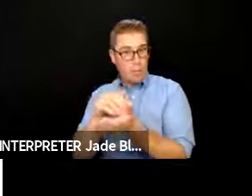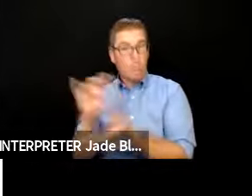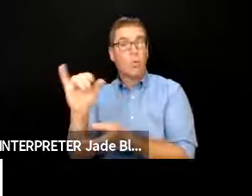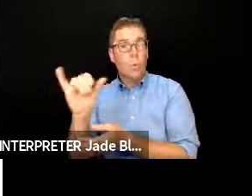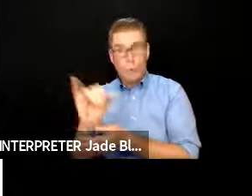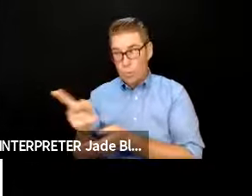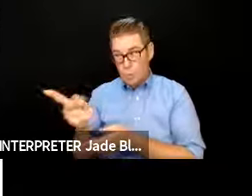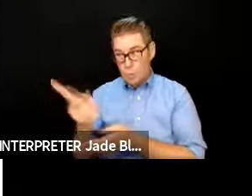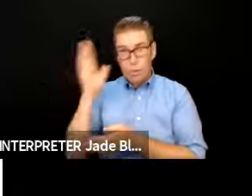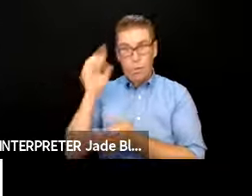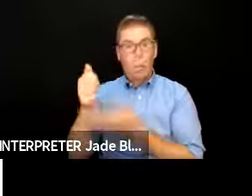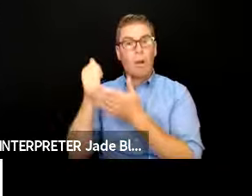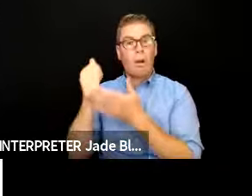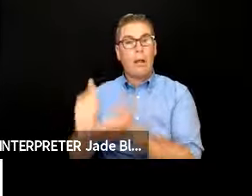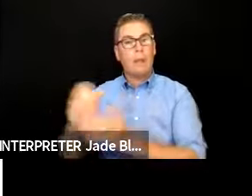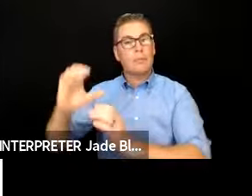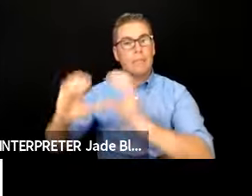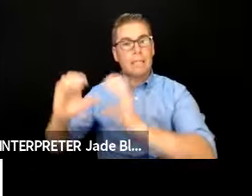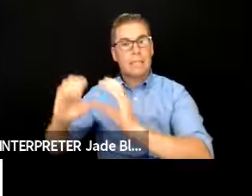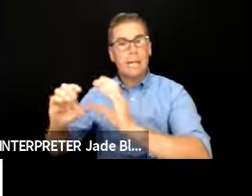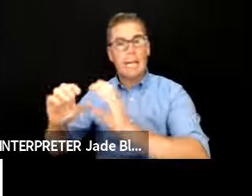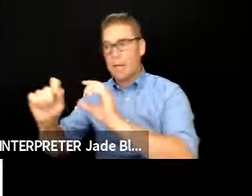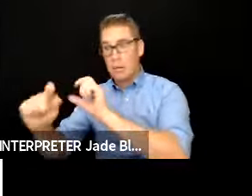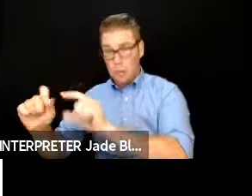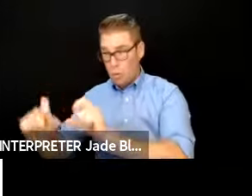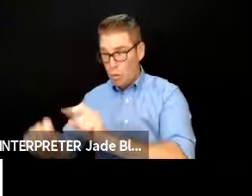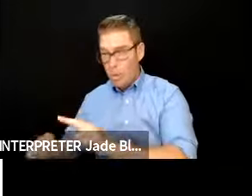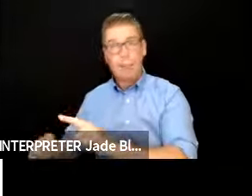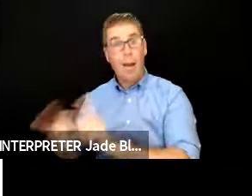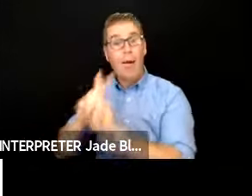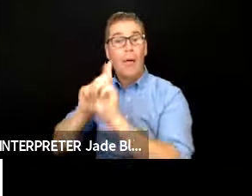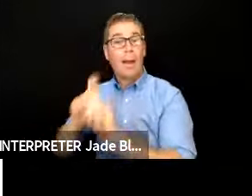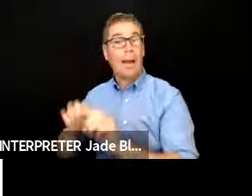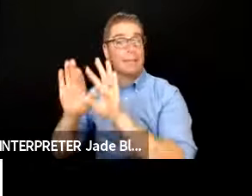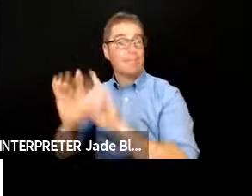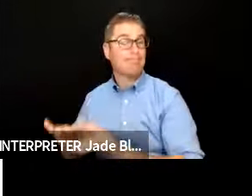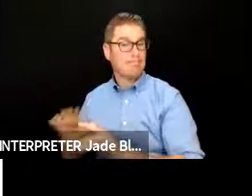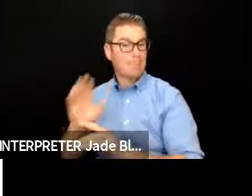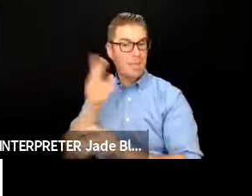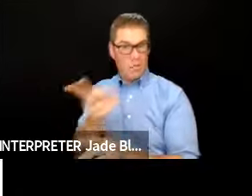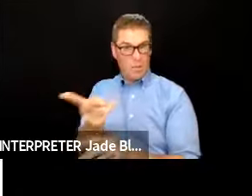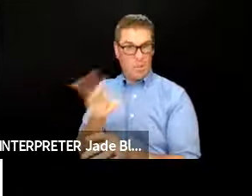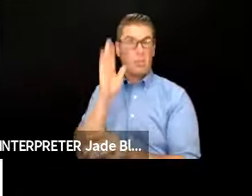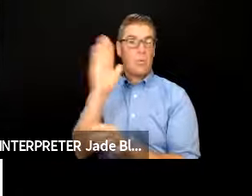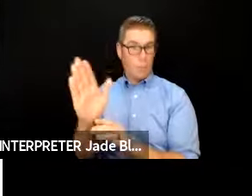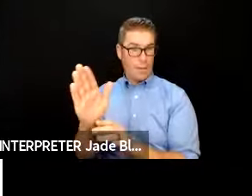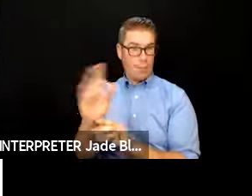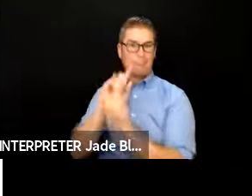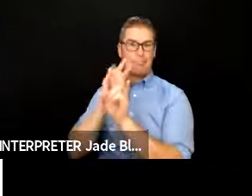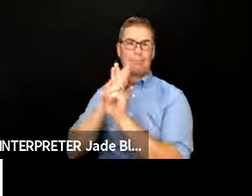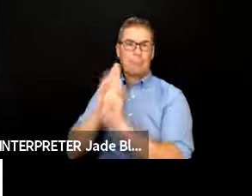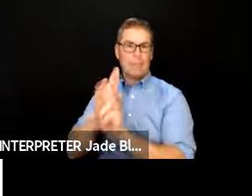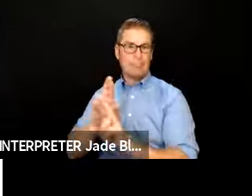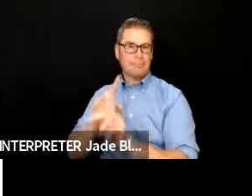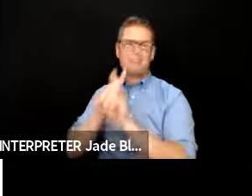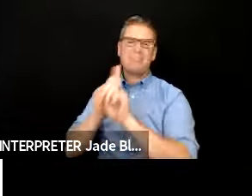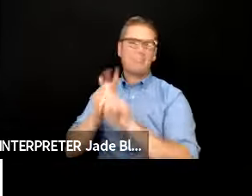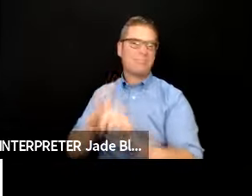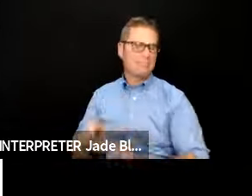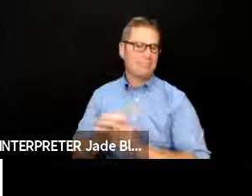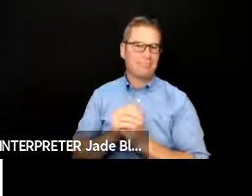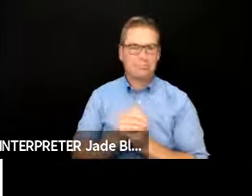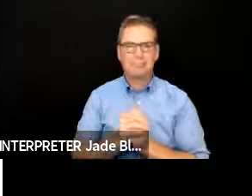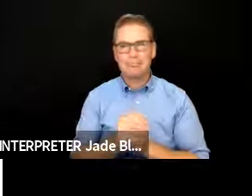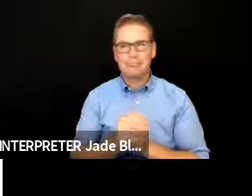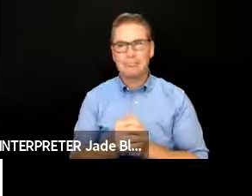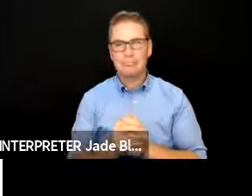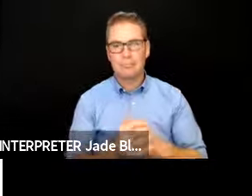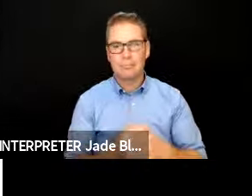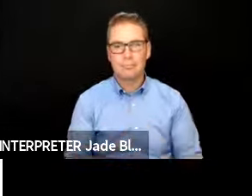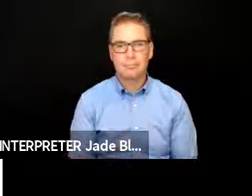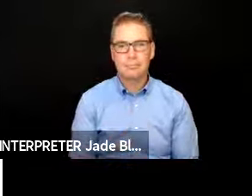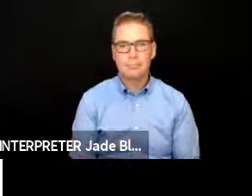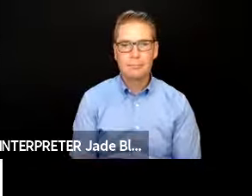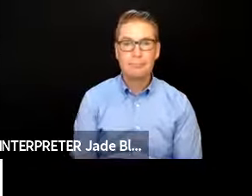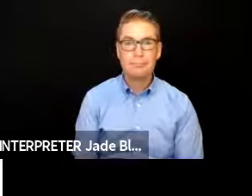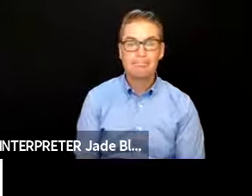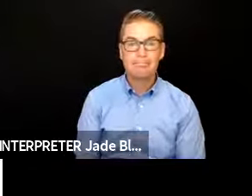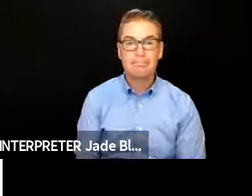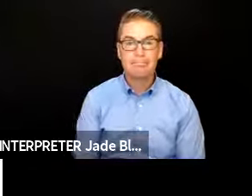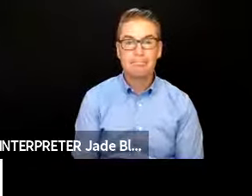I know it is been a long day but thank you for sticking it out for the last session today in the room with me is Dr. Jeed y Steeley and John Wilson who will be assisting in moderating the chat